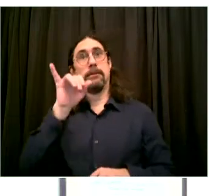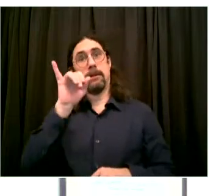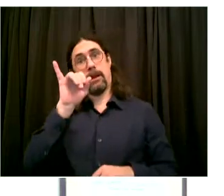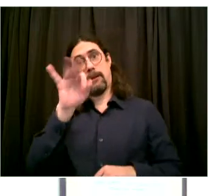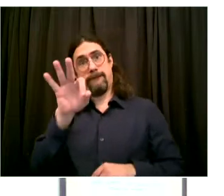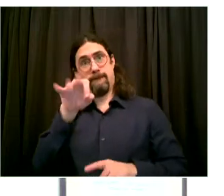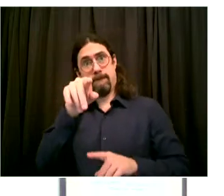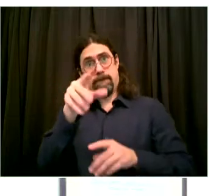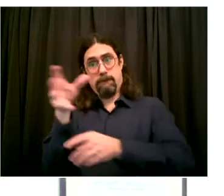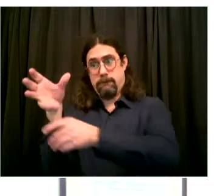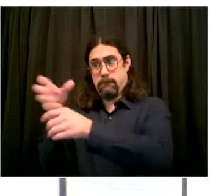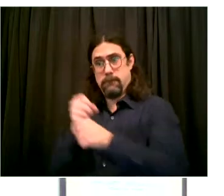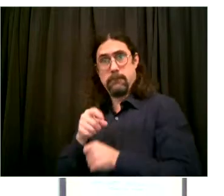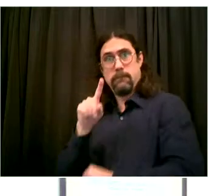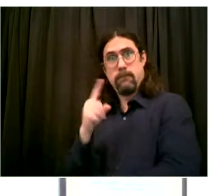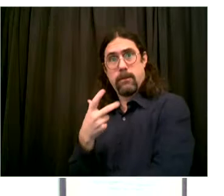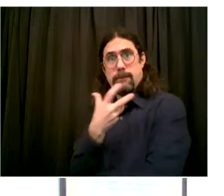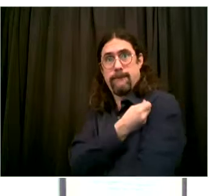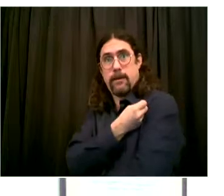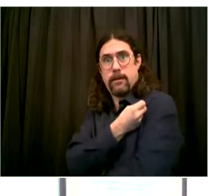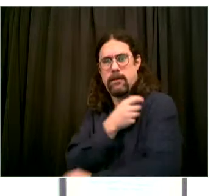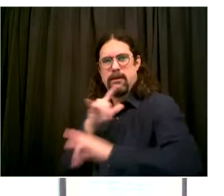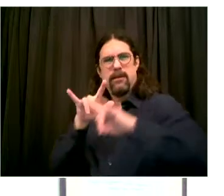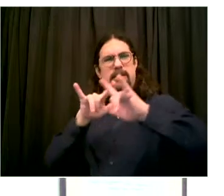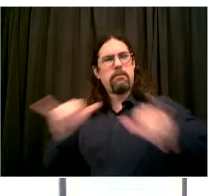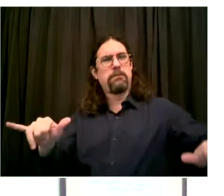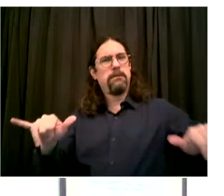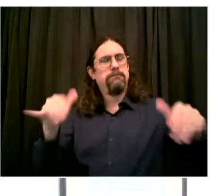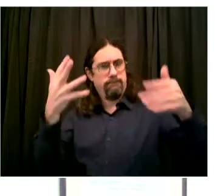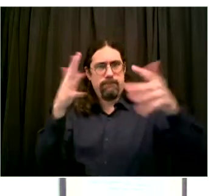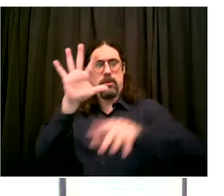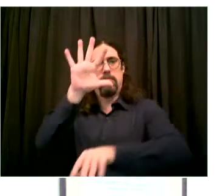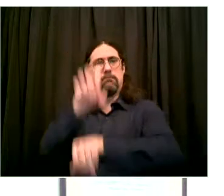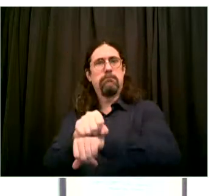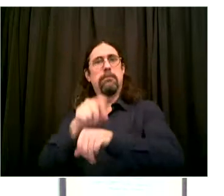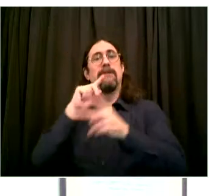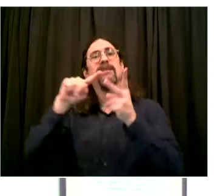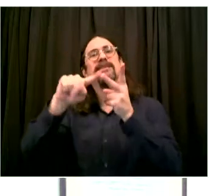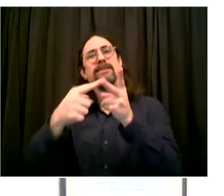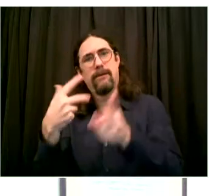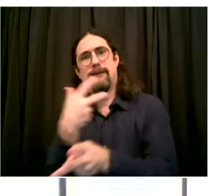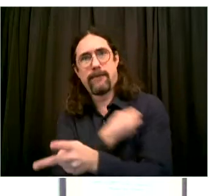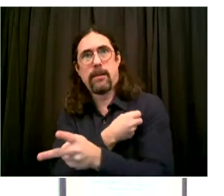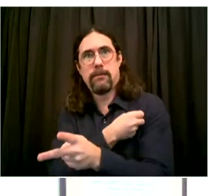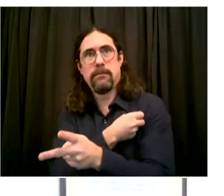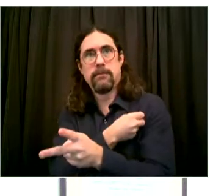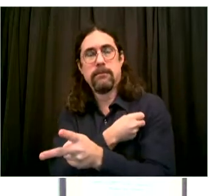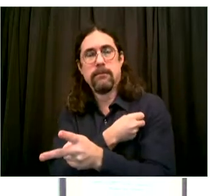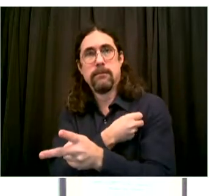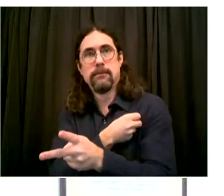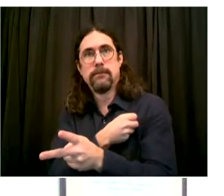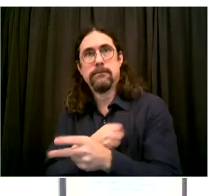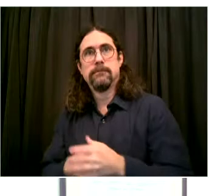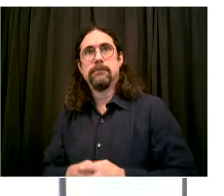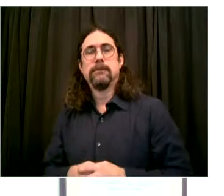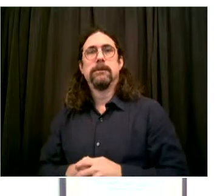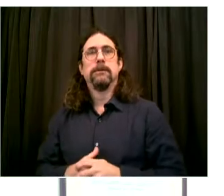RECEIVE A SECOND DOSE APPOINTMENT . THE VAST